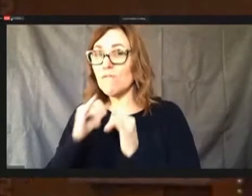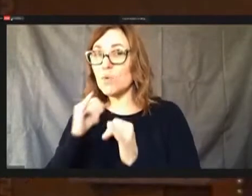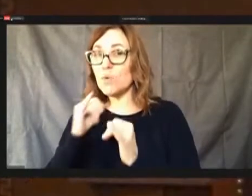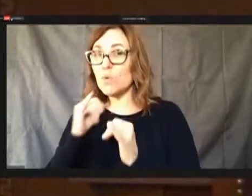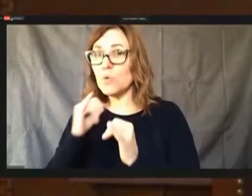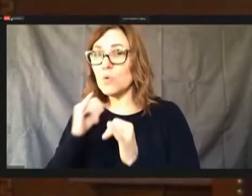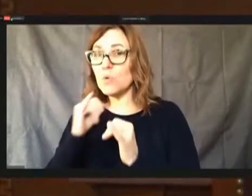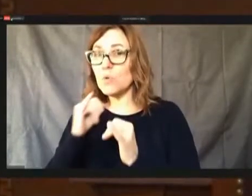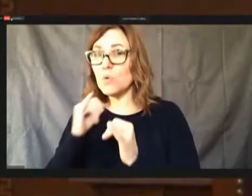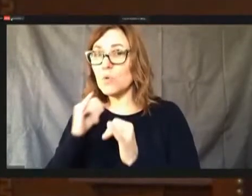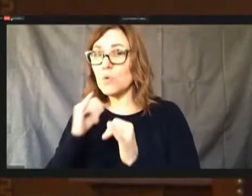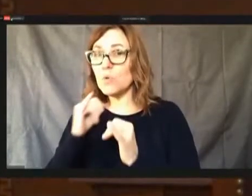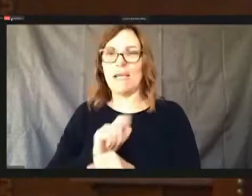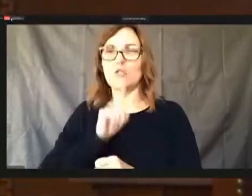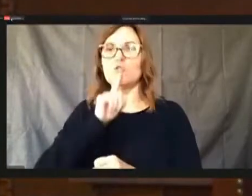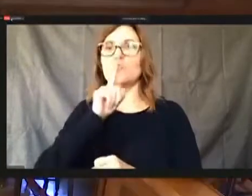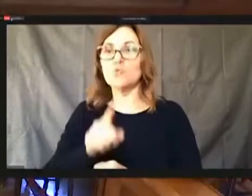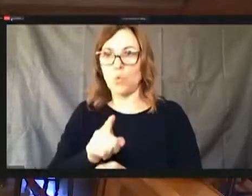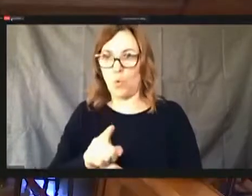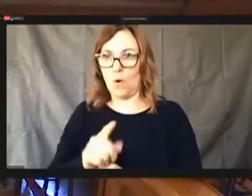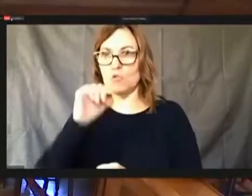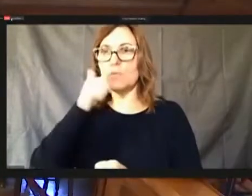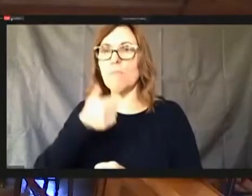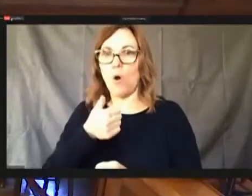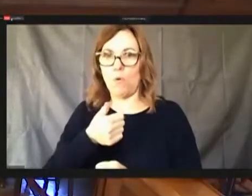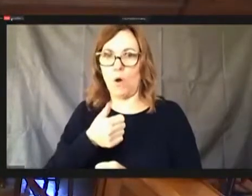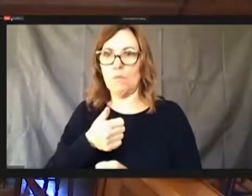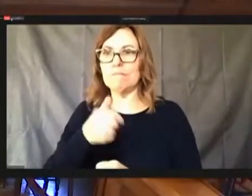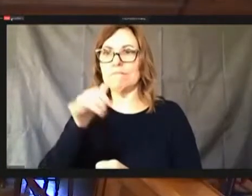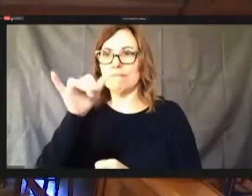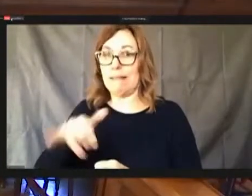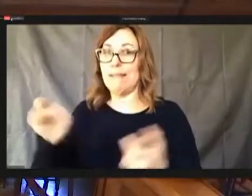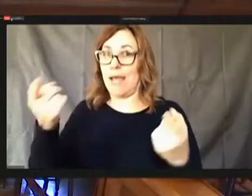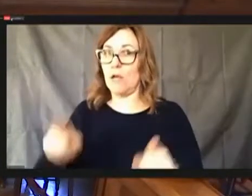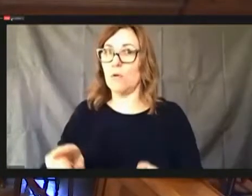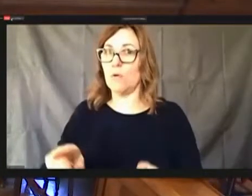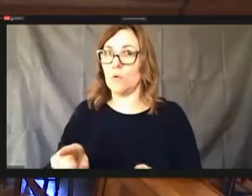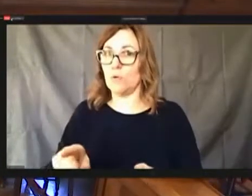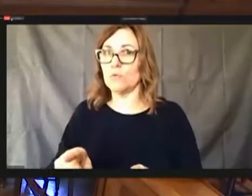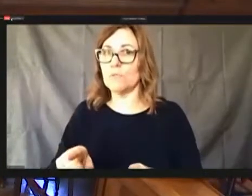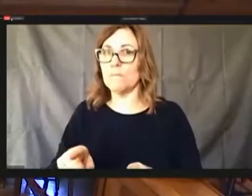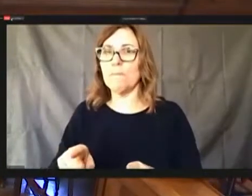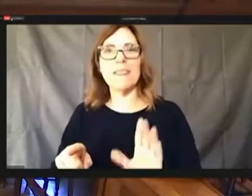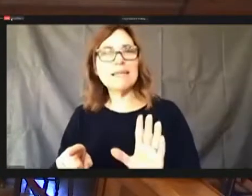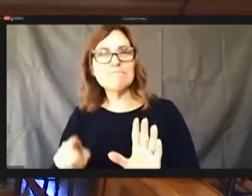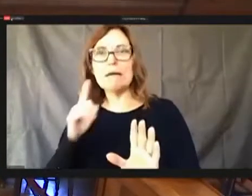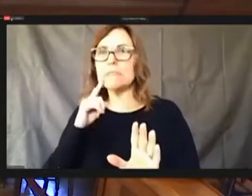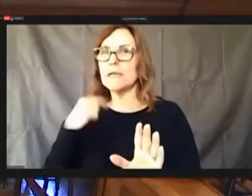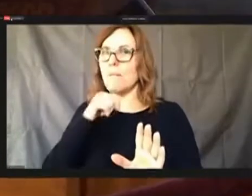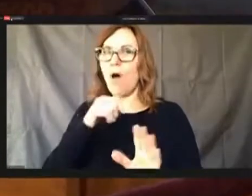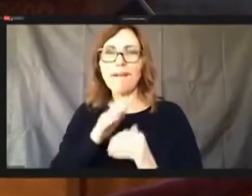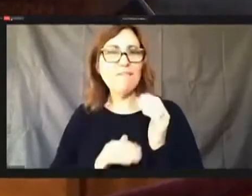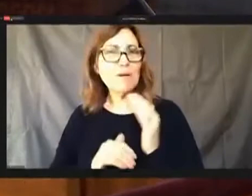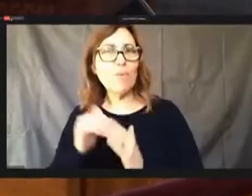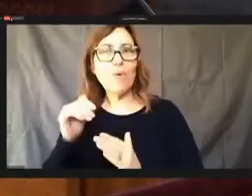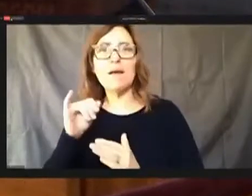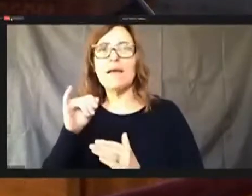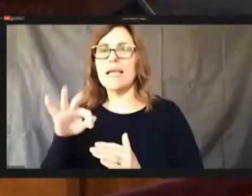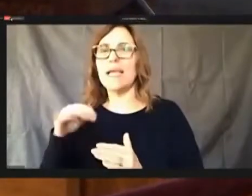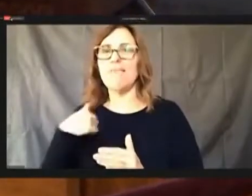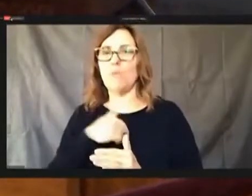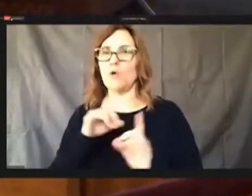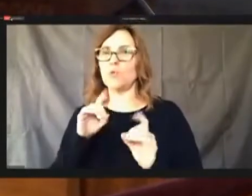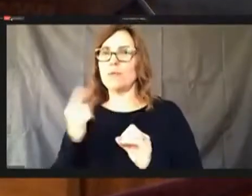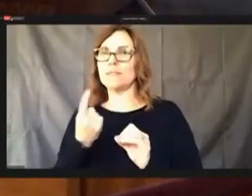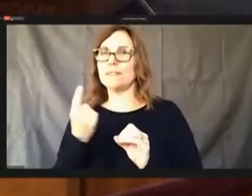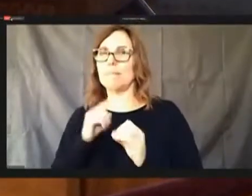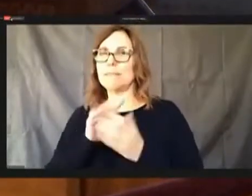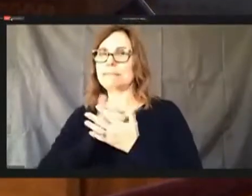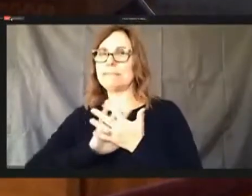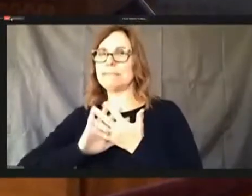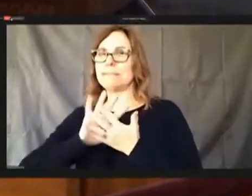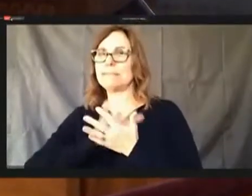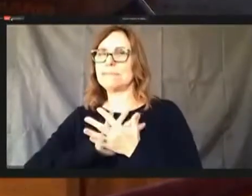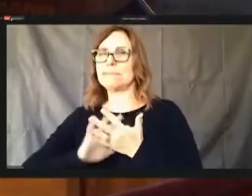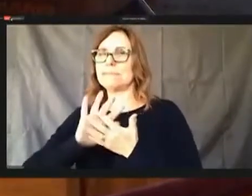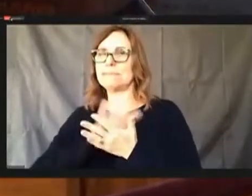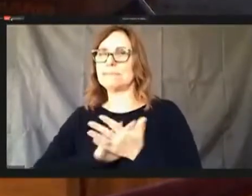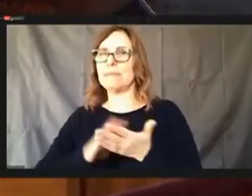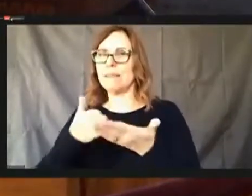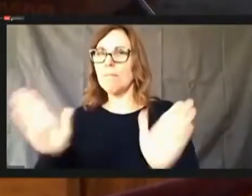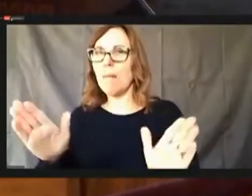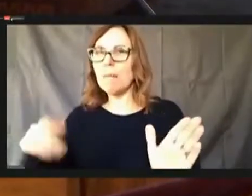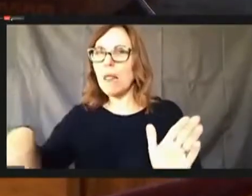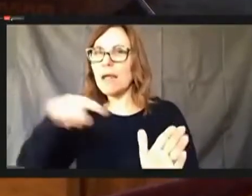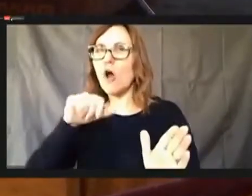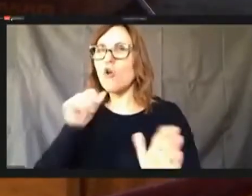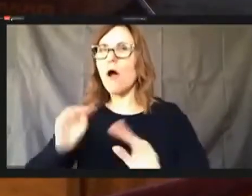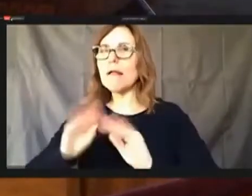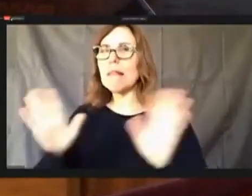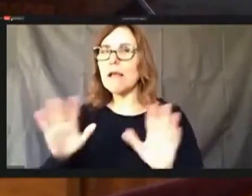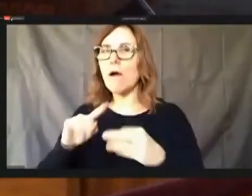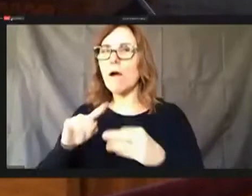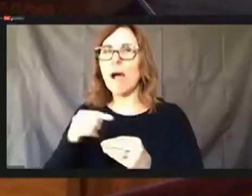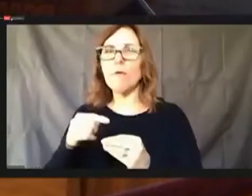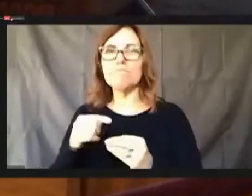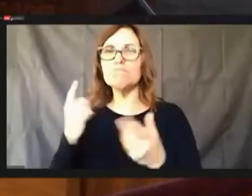Now we would interview.